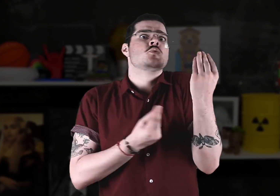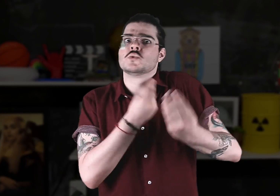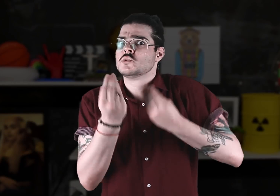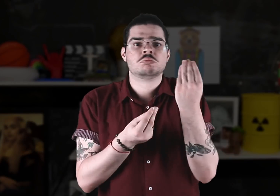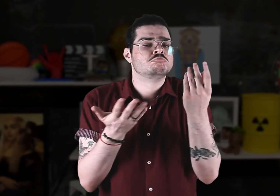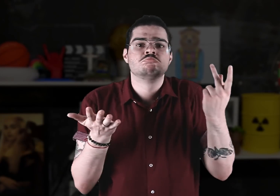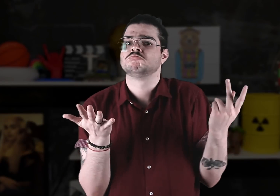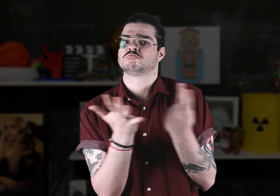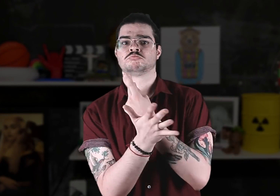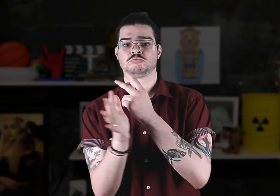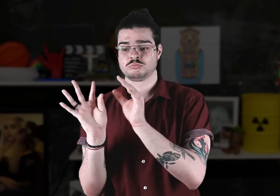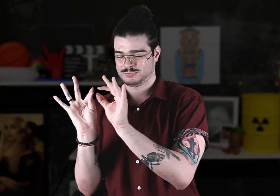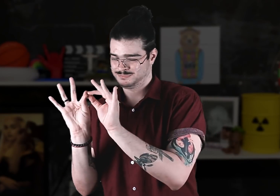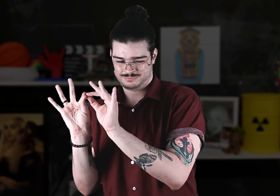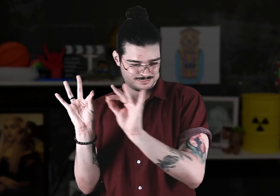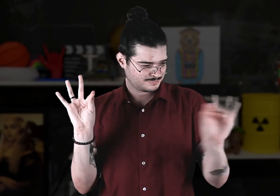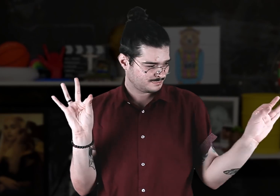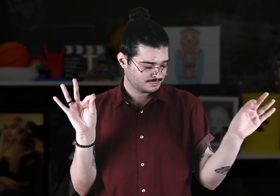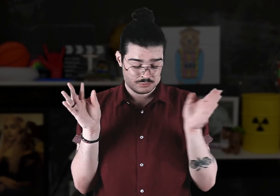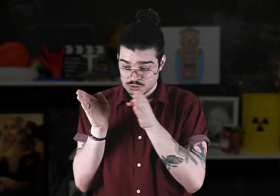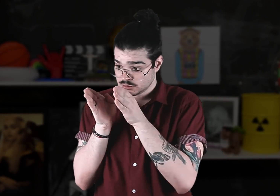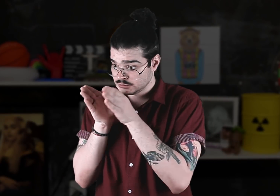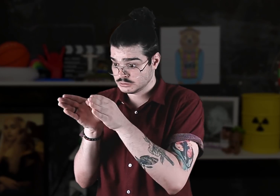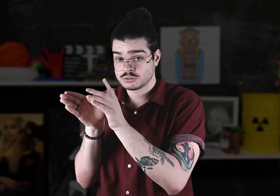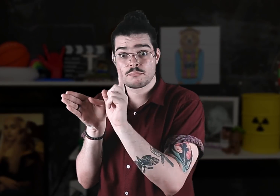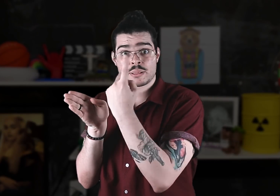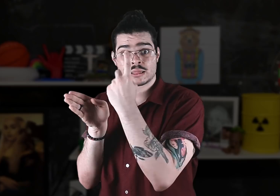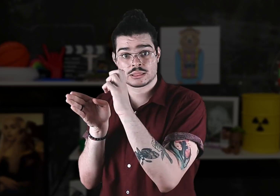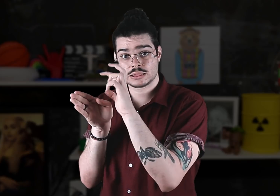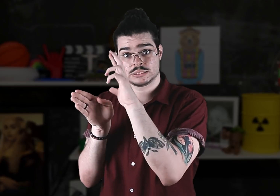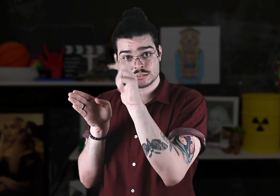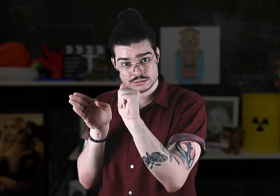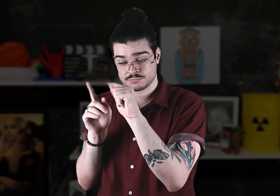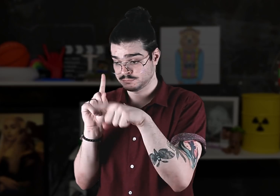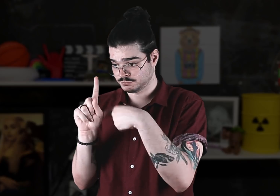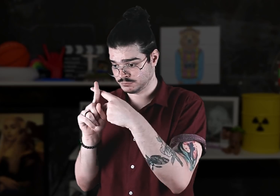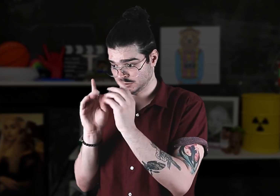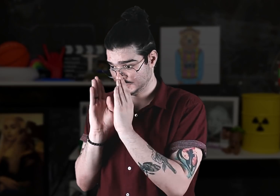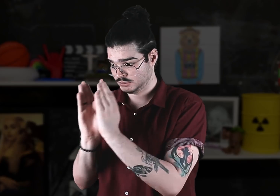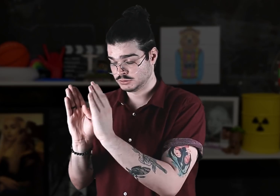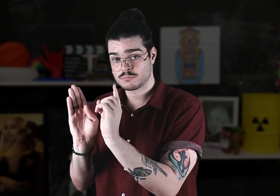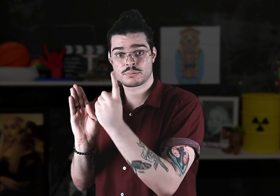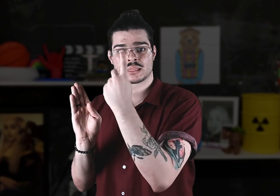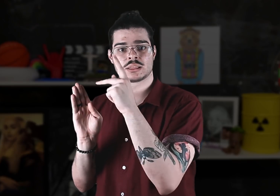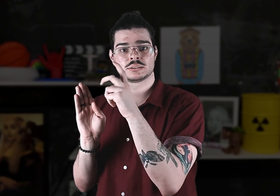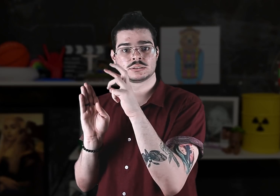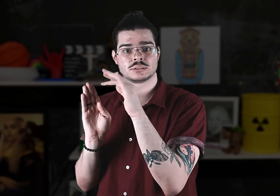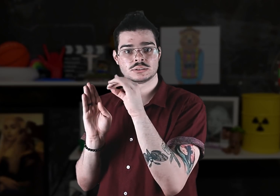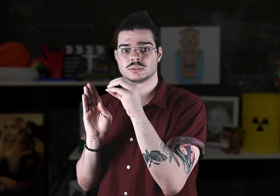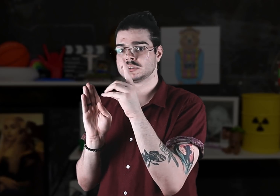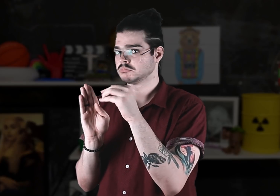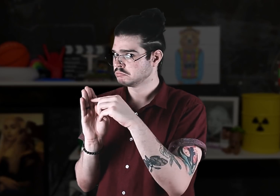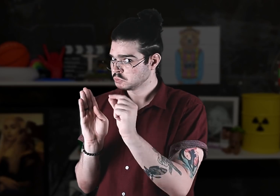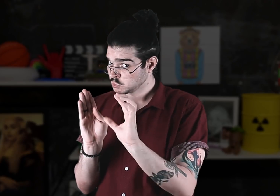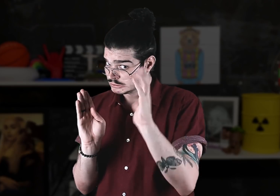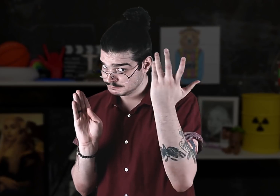How was the first Era and the first period?